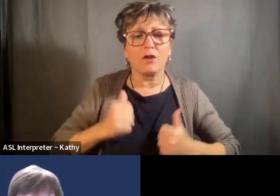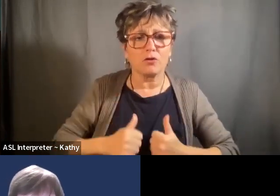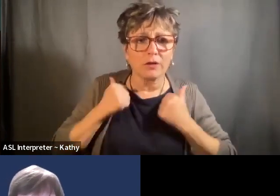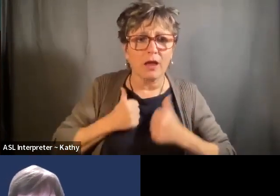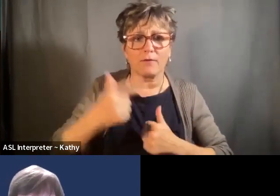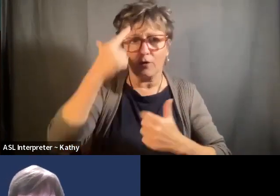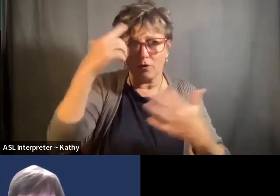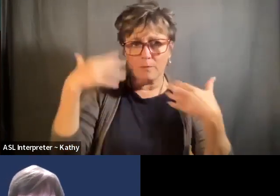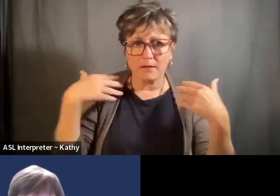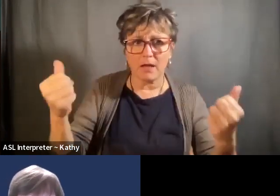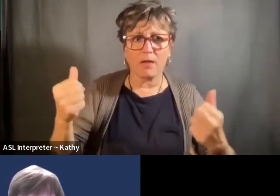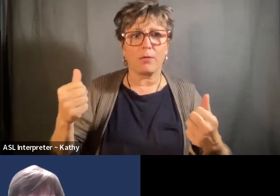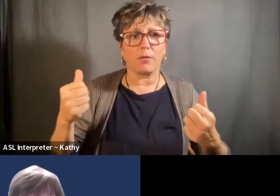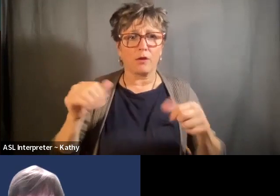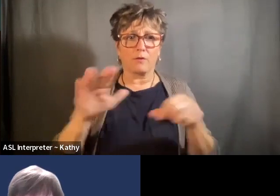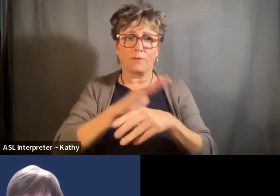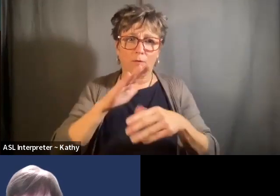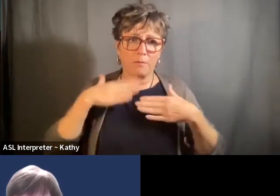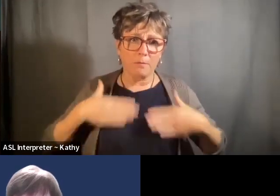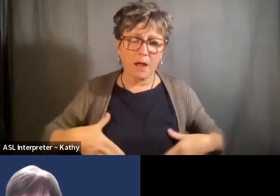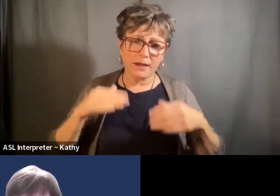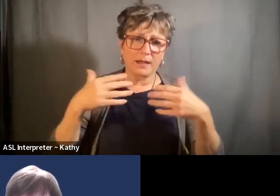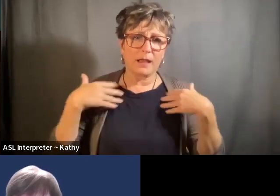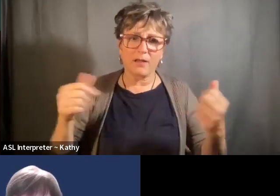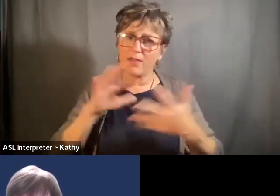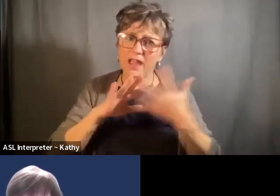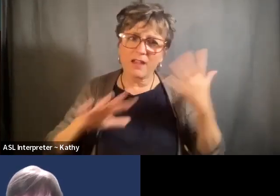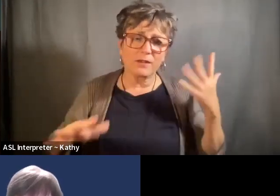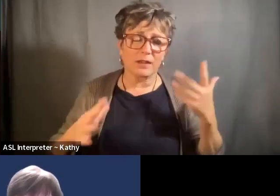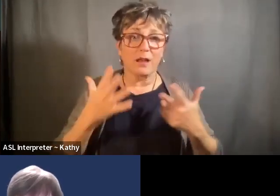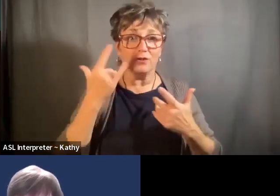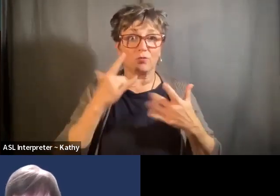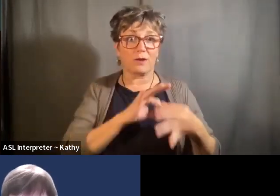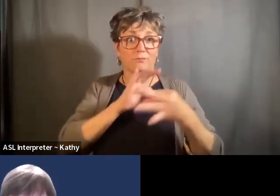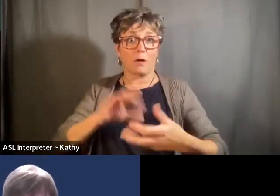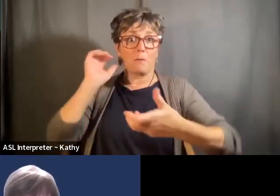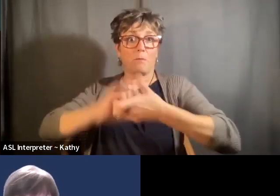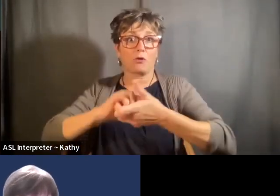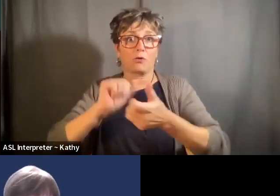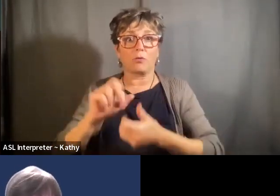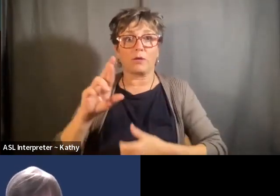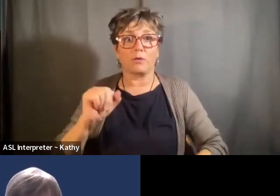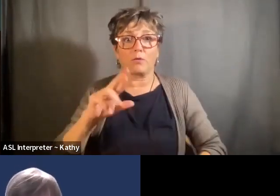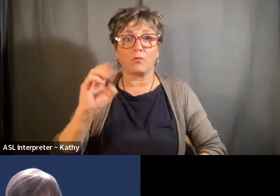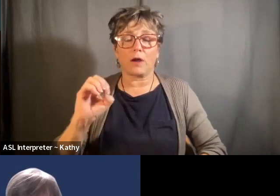with this this platform is so exciting because we we can, I'm just, I think it's gonna kind of